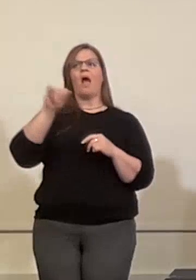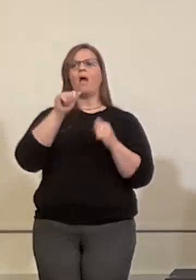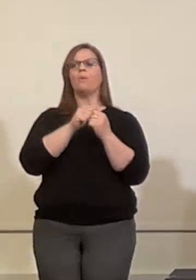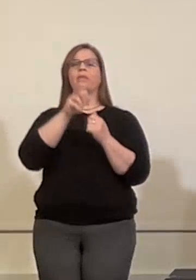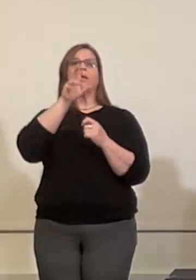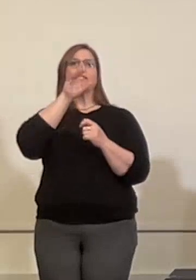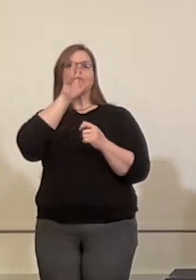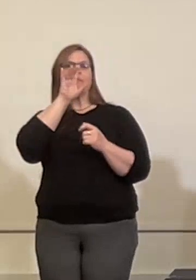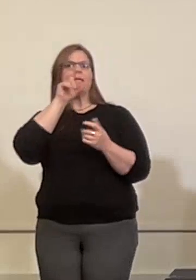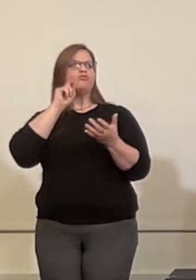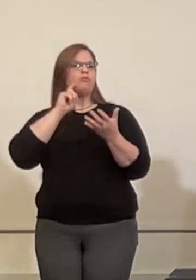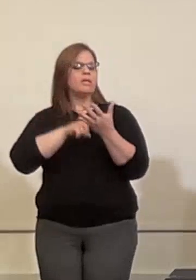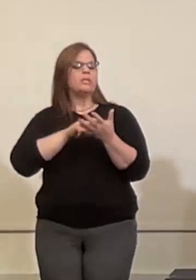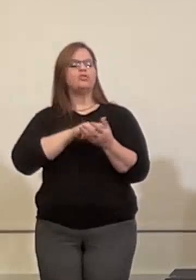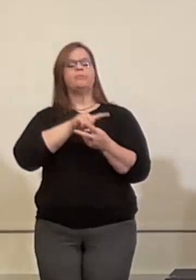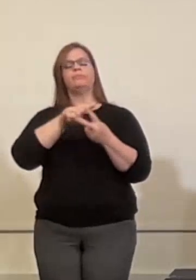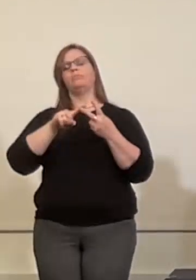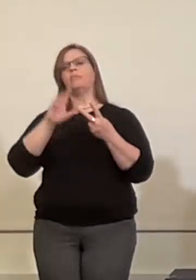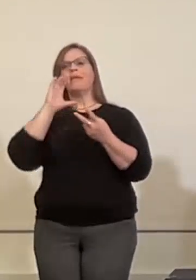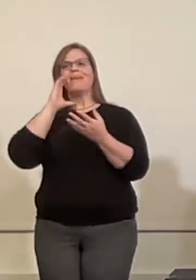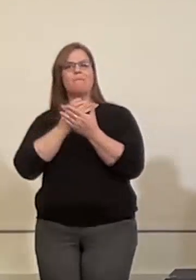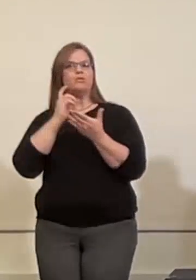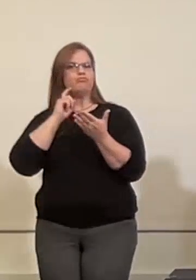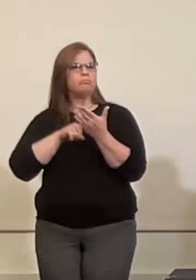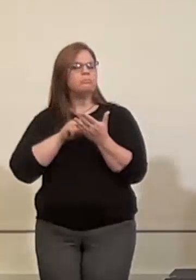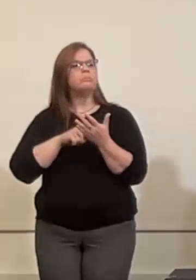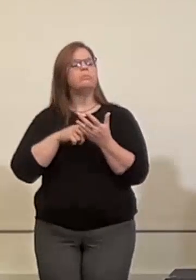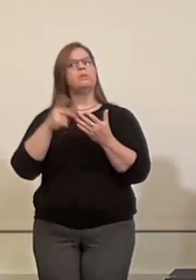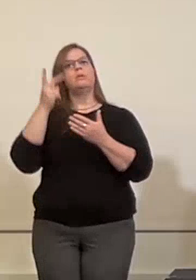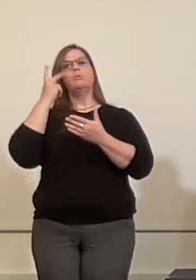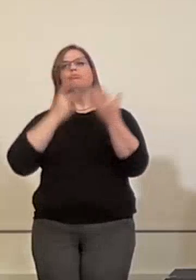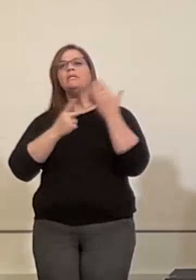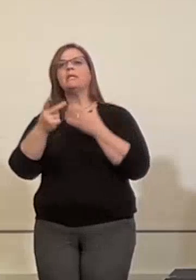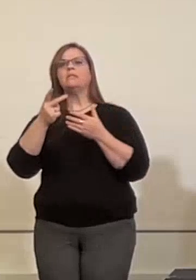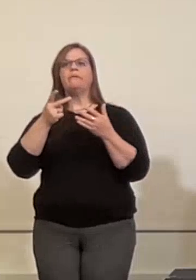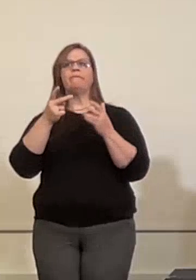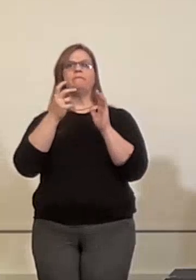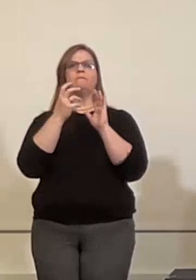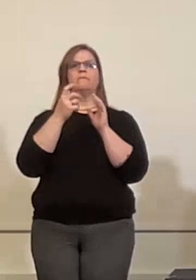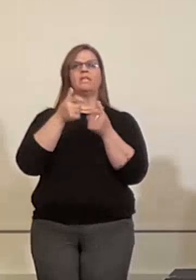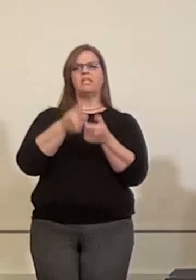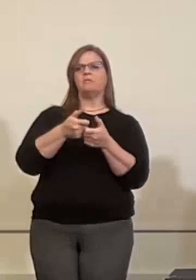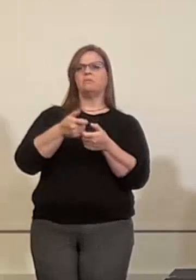recognition, predictive text, There's, you know, there's a number of models we've been using in the past.